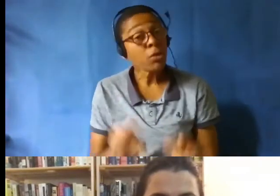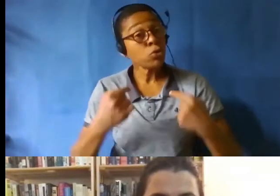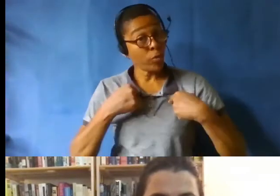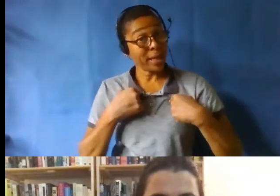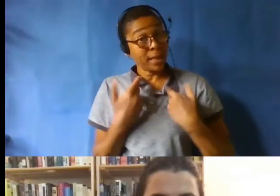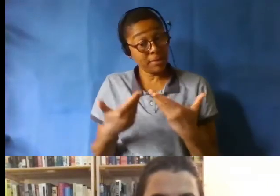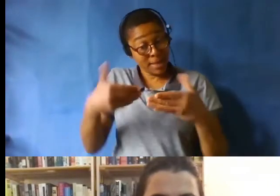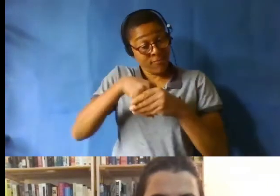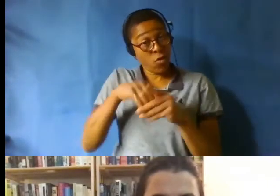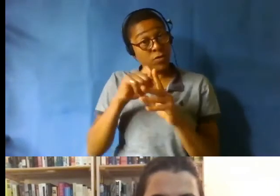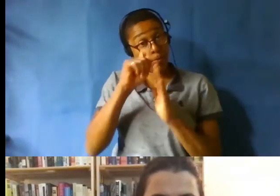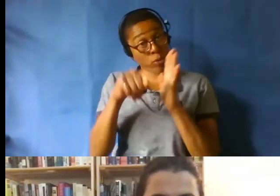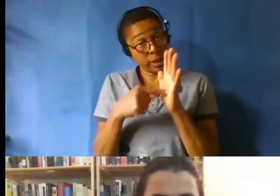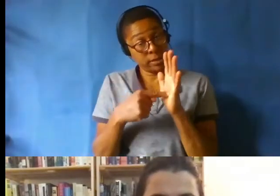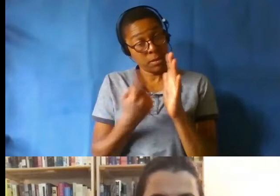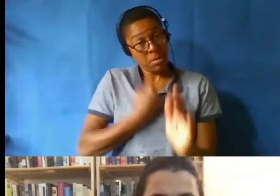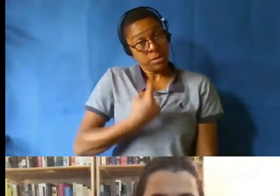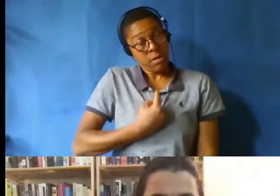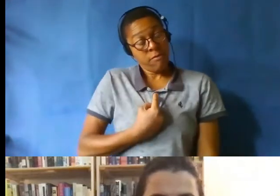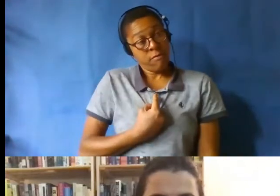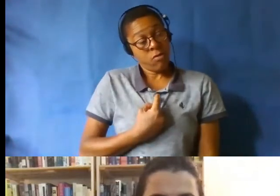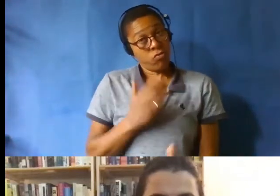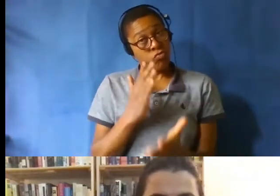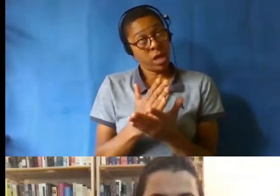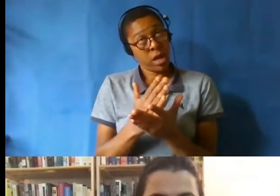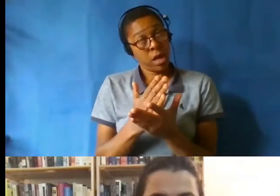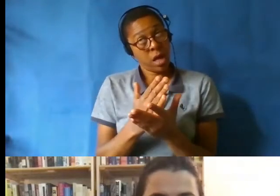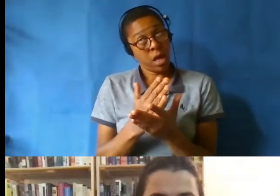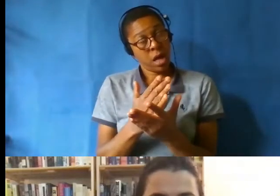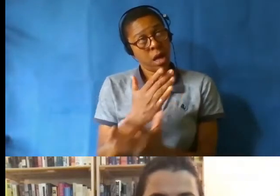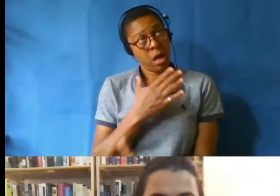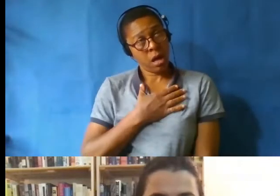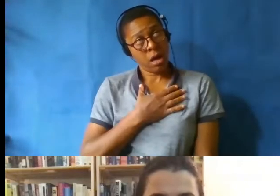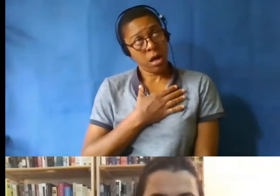questions about like needing to see yourself in that like understanding that